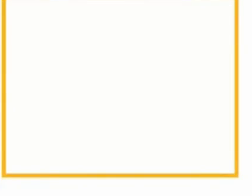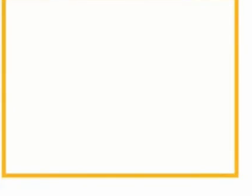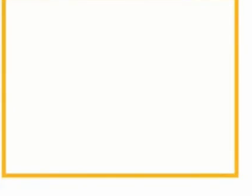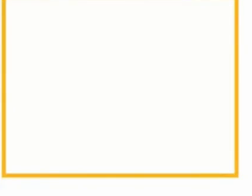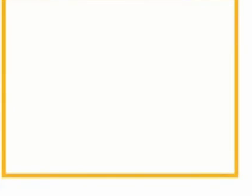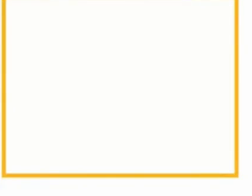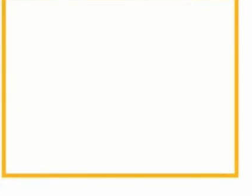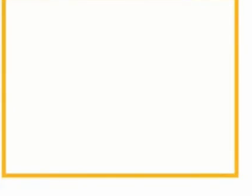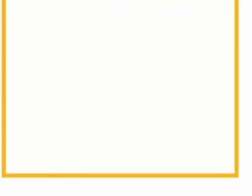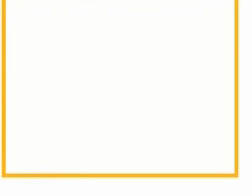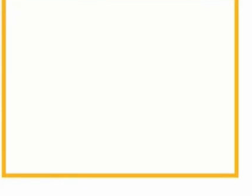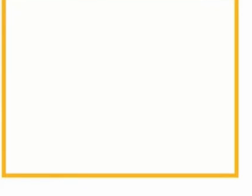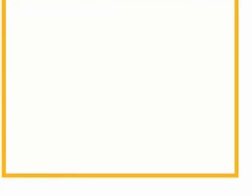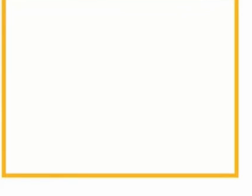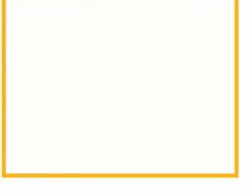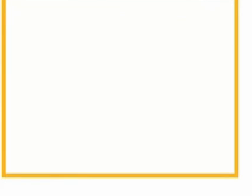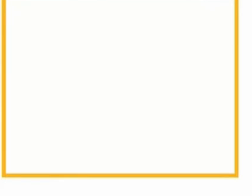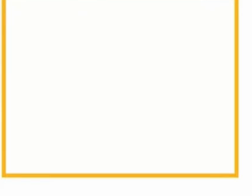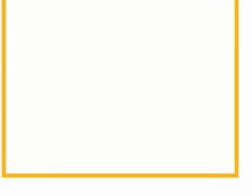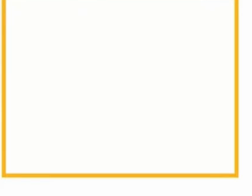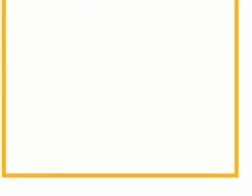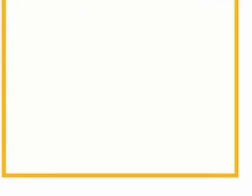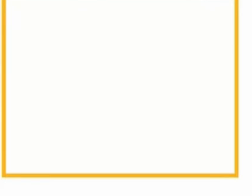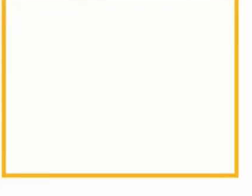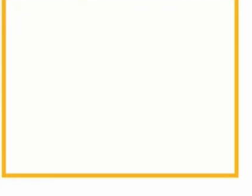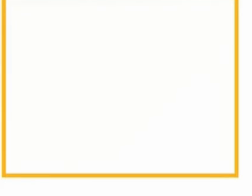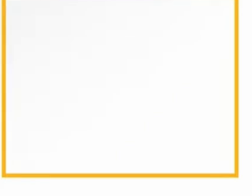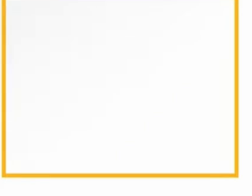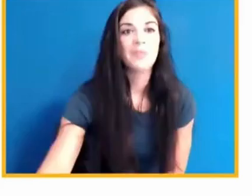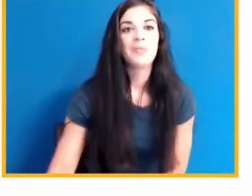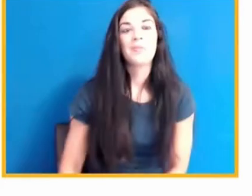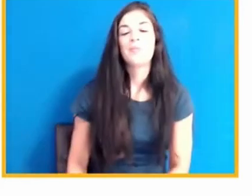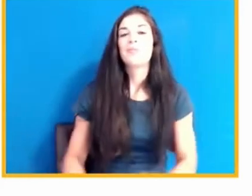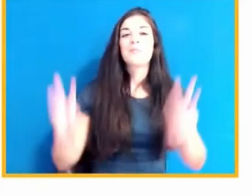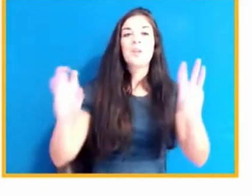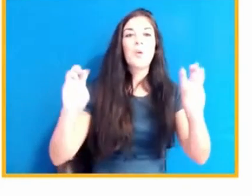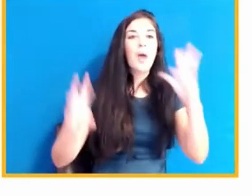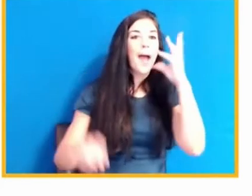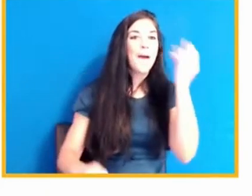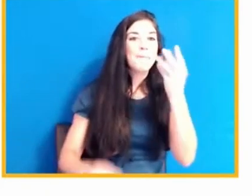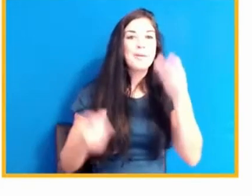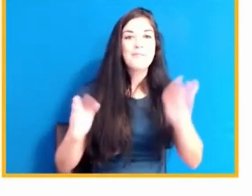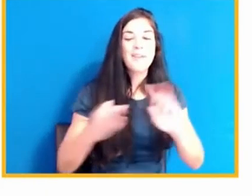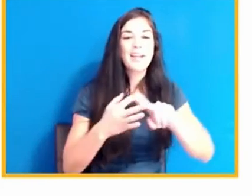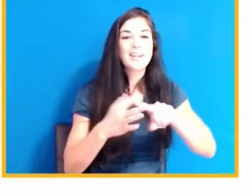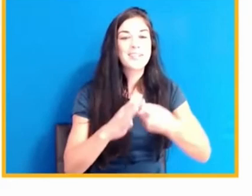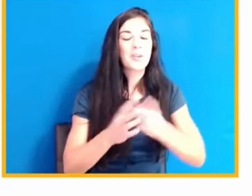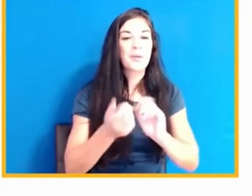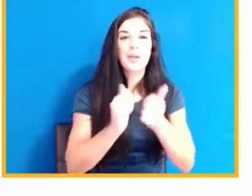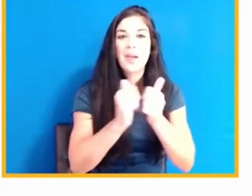[Zeke] Wow, what an absolutely beautiful way to start our competition this year, with not only an absolutely